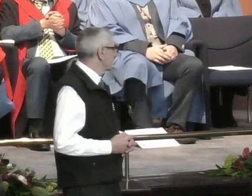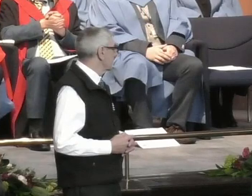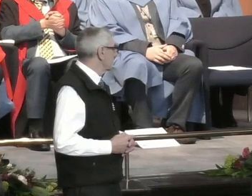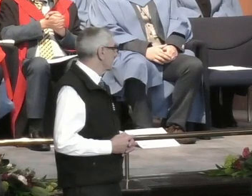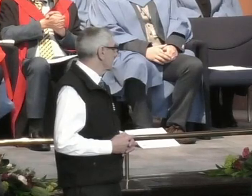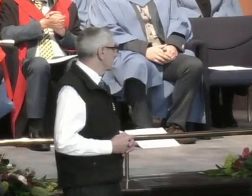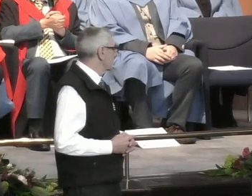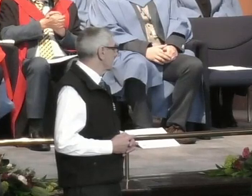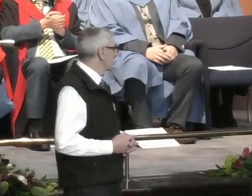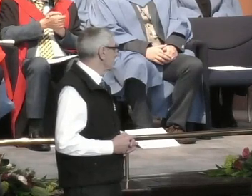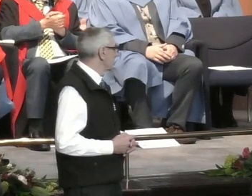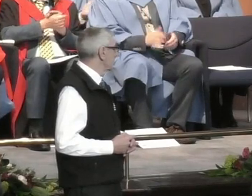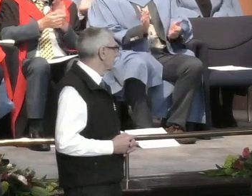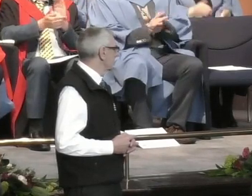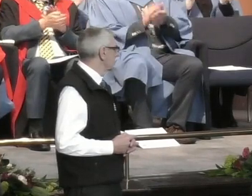Shweta Rajesh Lonkar.